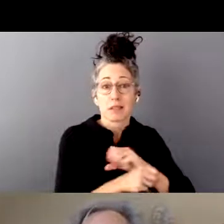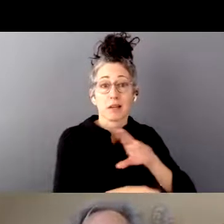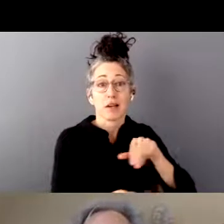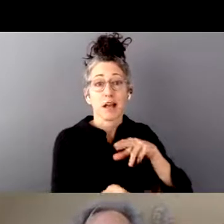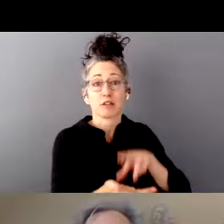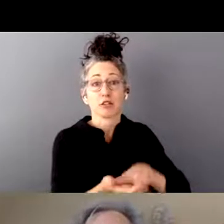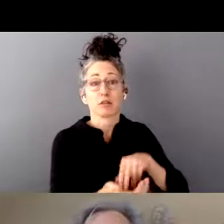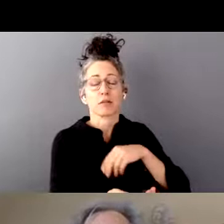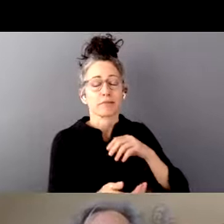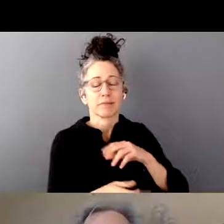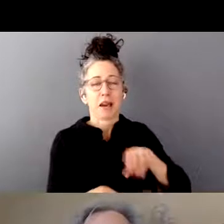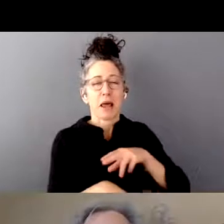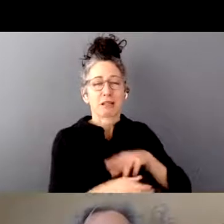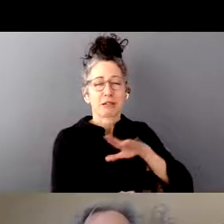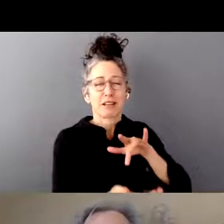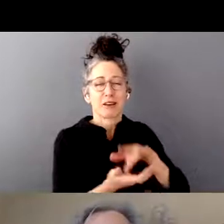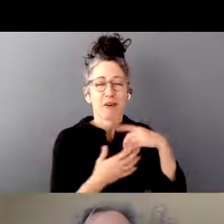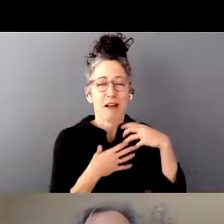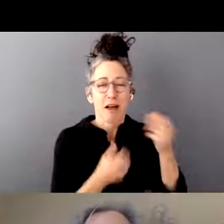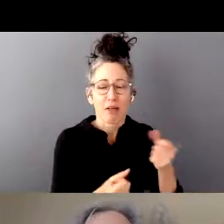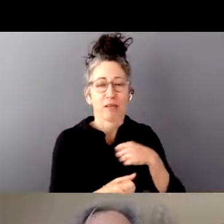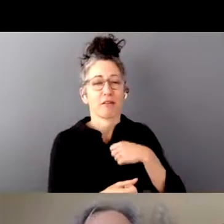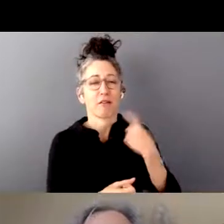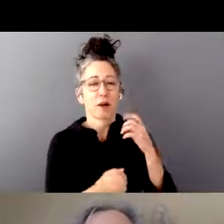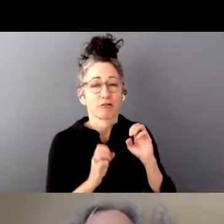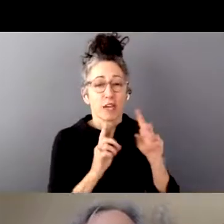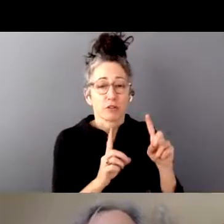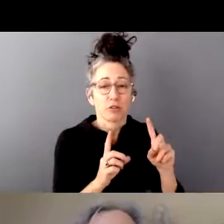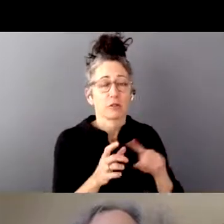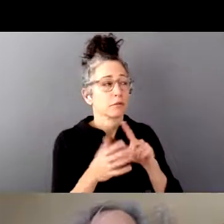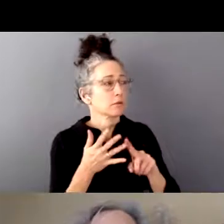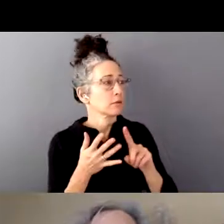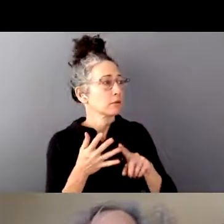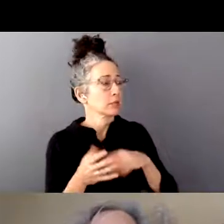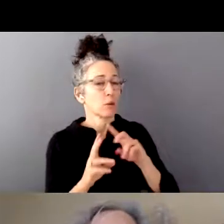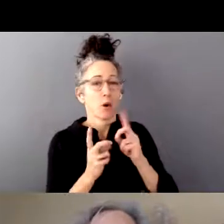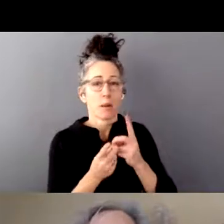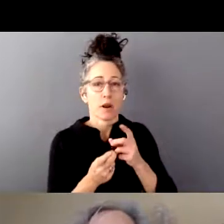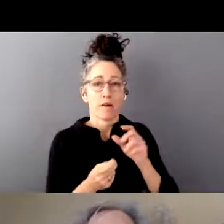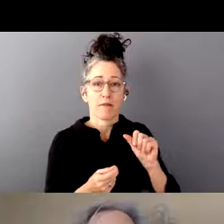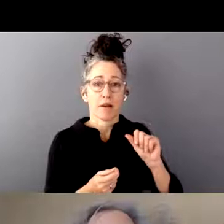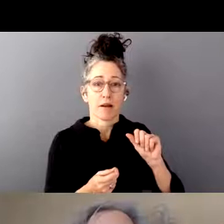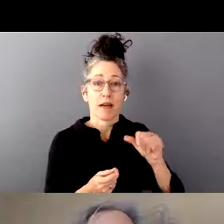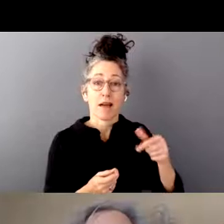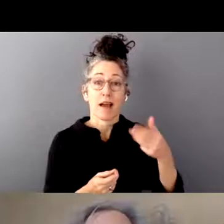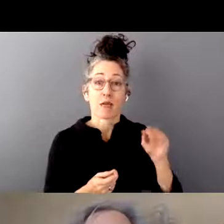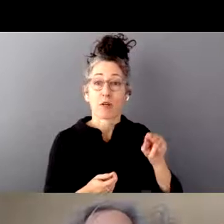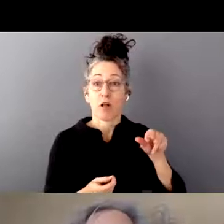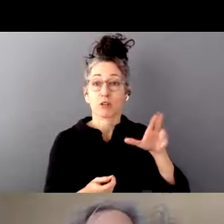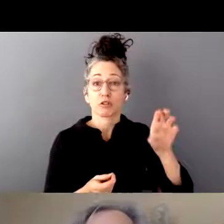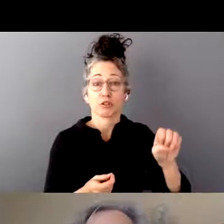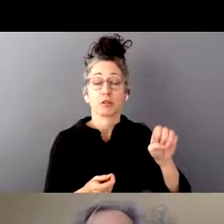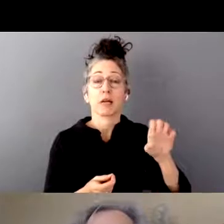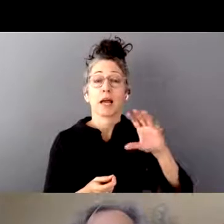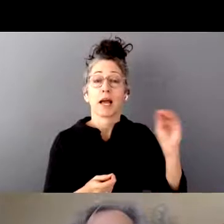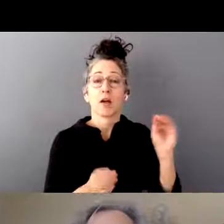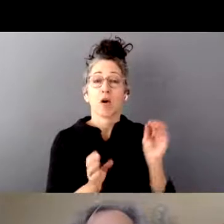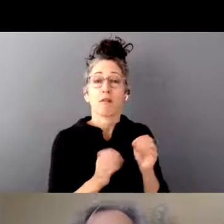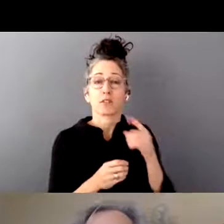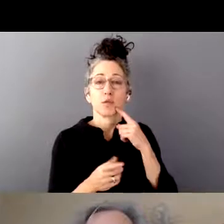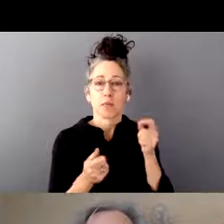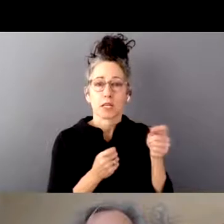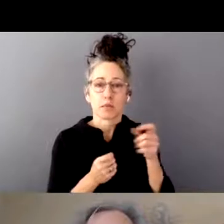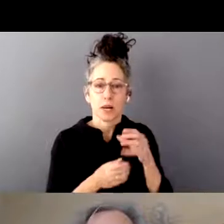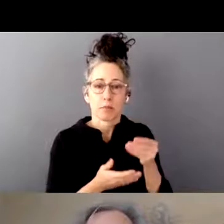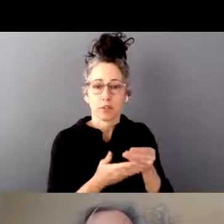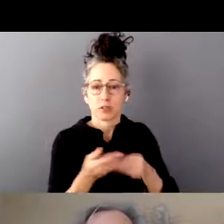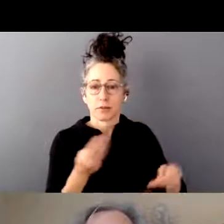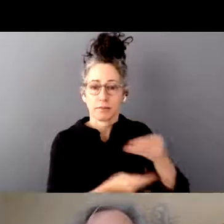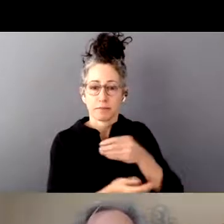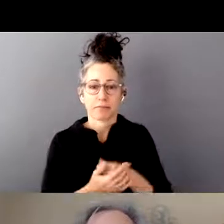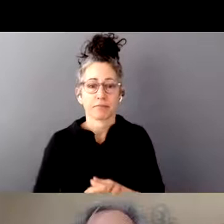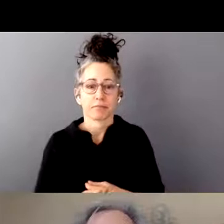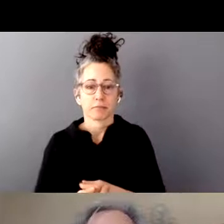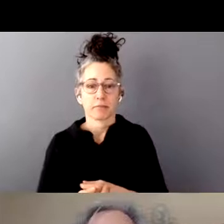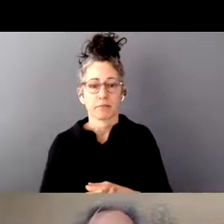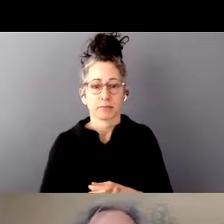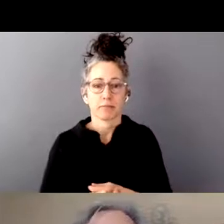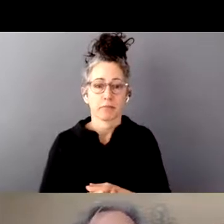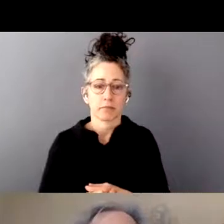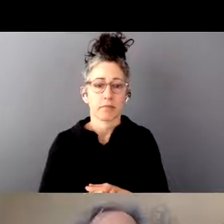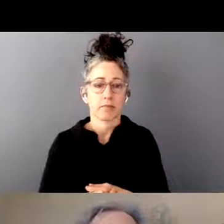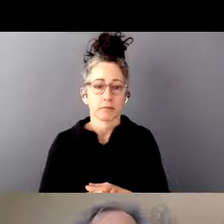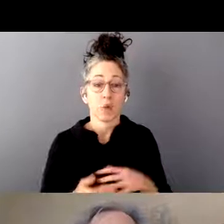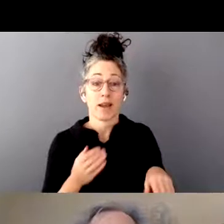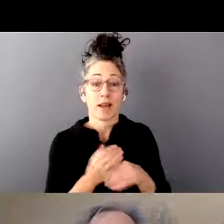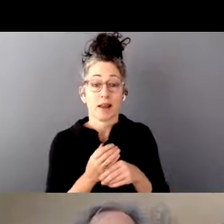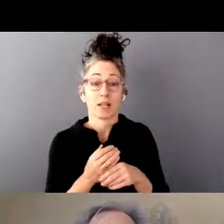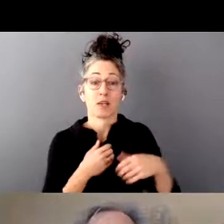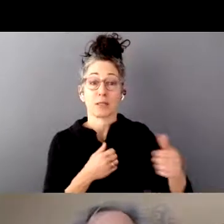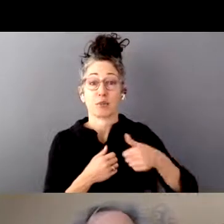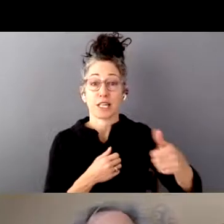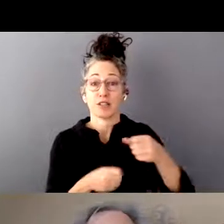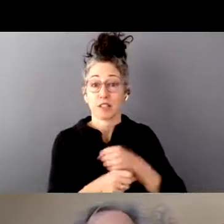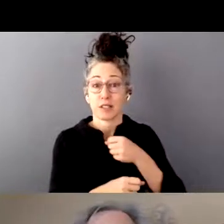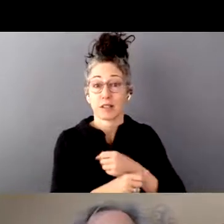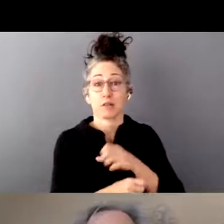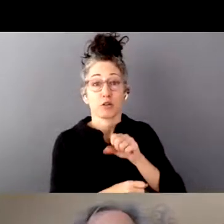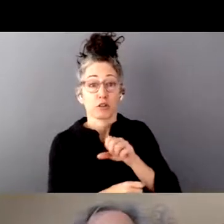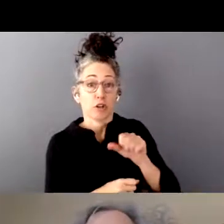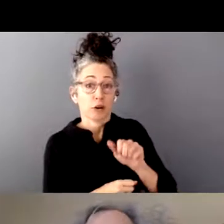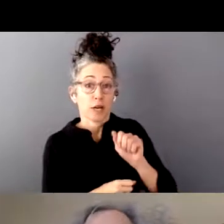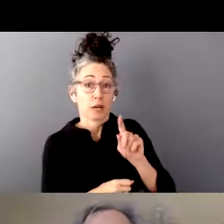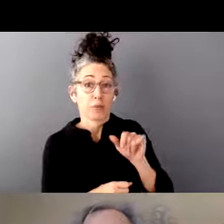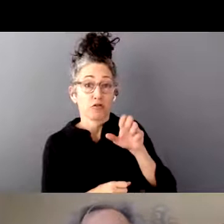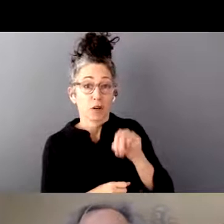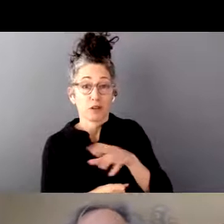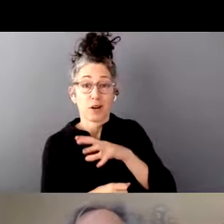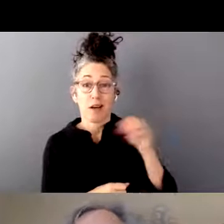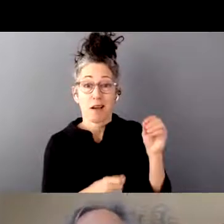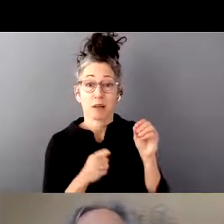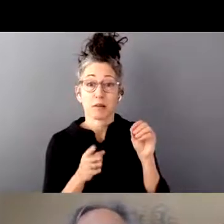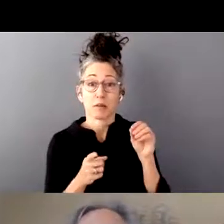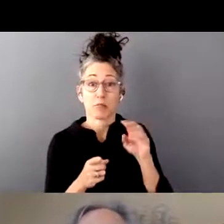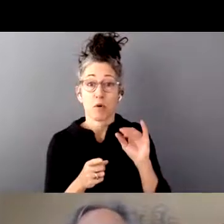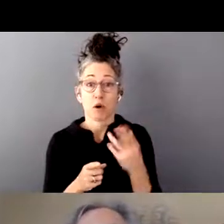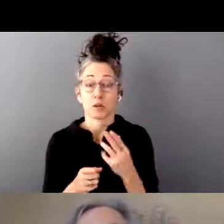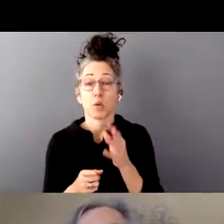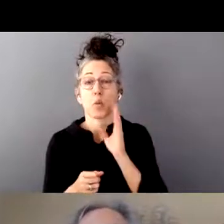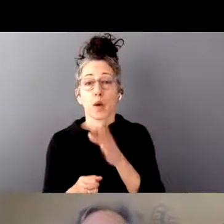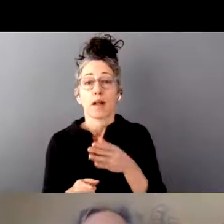National Center For Housing Statistics, The Department of Agriculture Economic Research Service, and the Office of Management And Budget. In addition to that we've added the office of labor statistics, and coming in March is the maternal and child health bureau. Our content